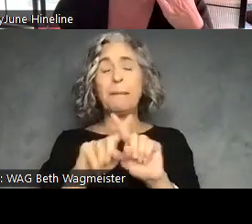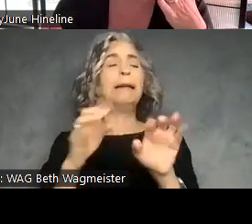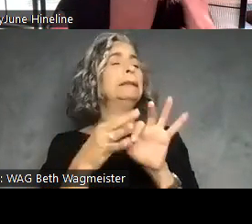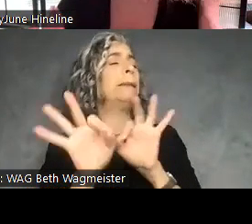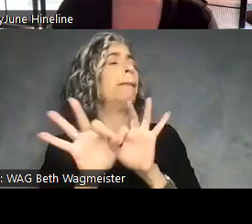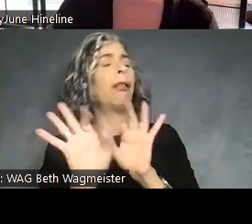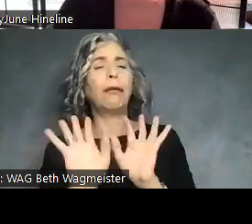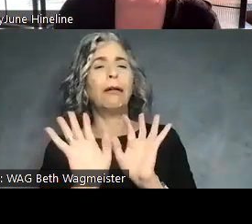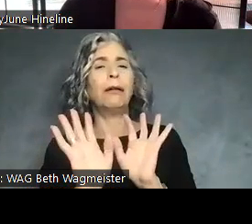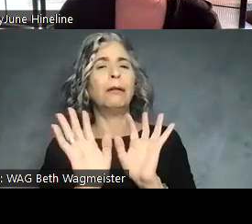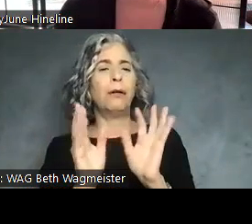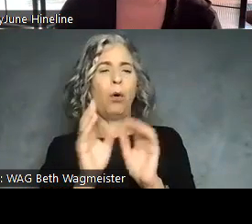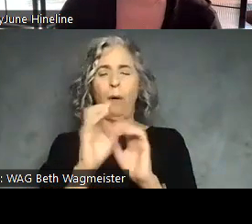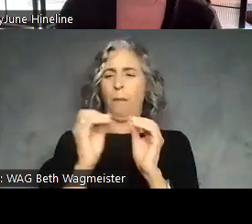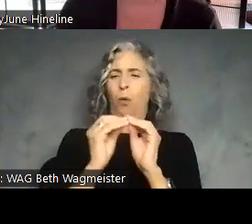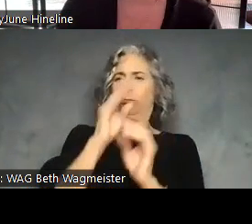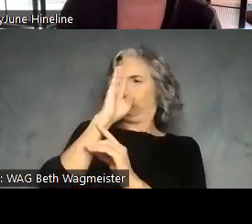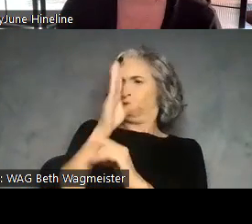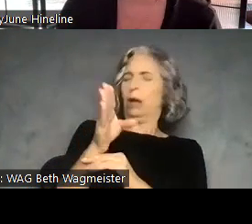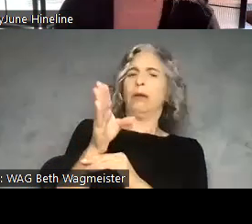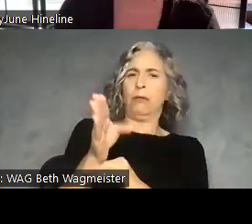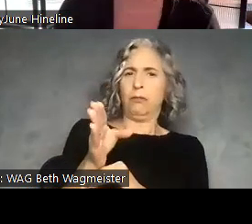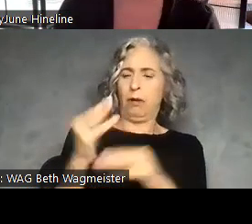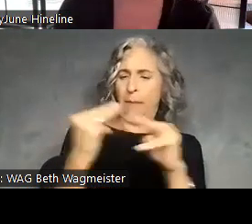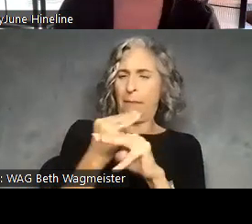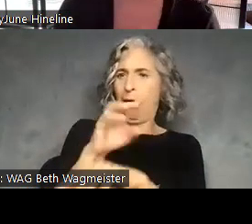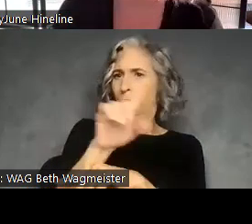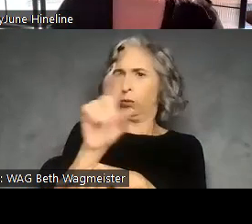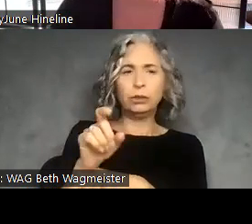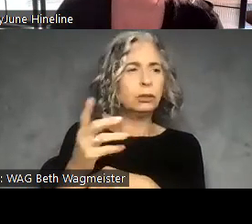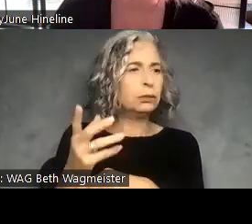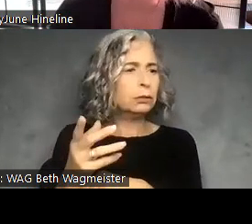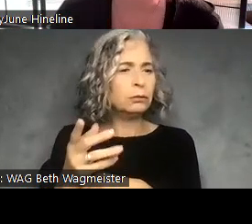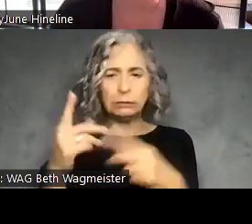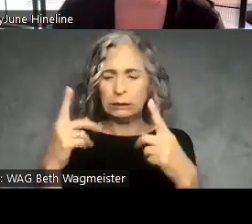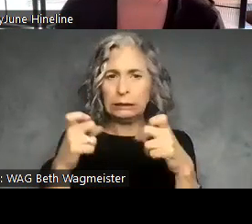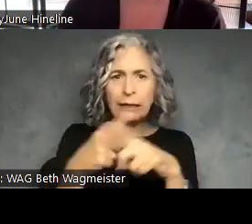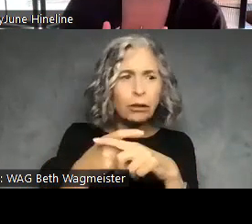But sometimes we see images. Sometimes we have to listen to letters. Maybe do a math puzzle.